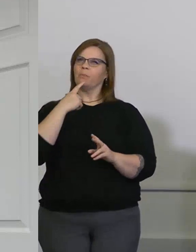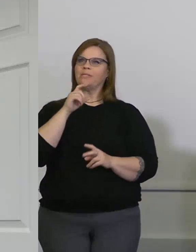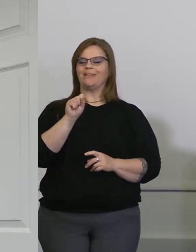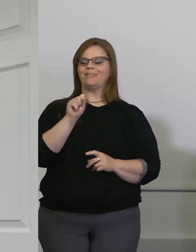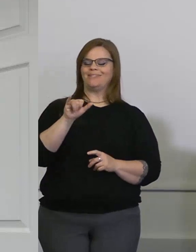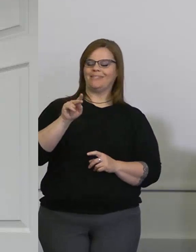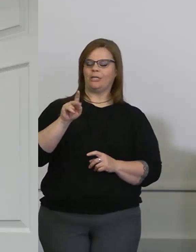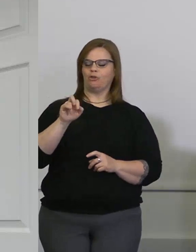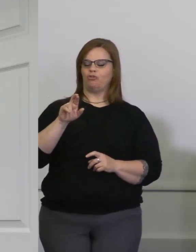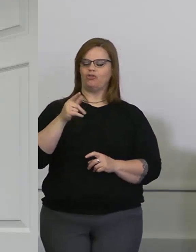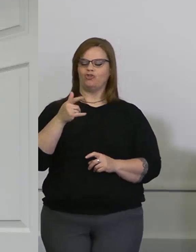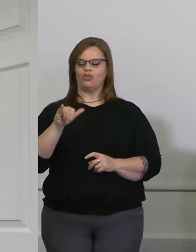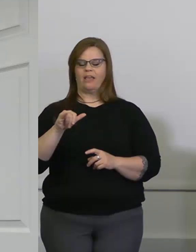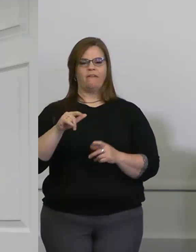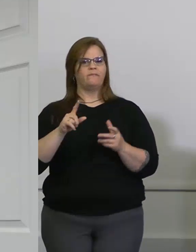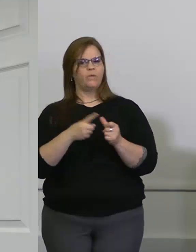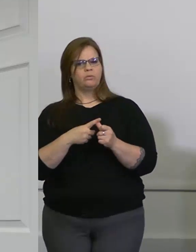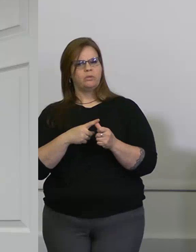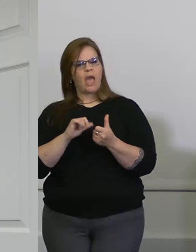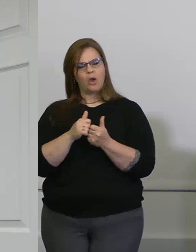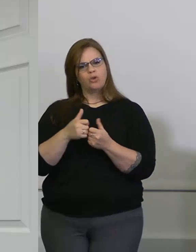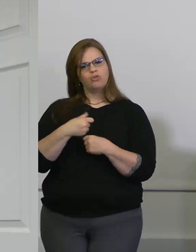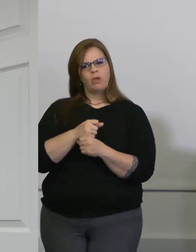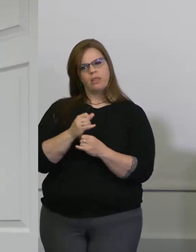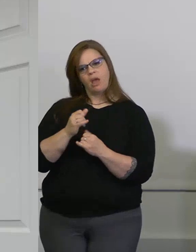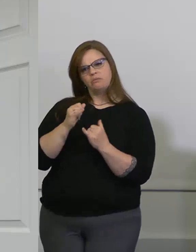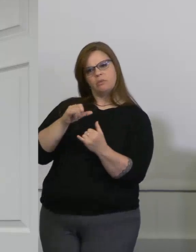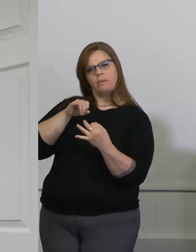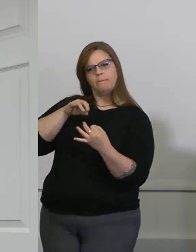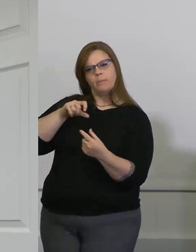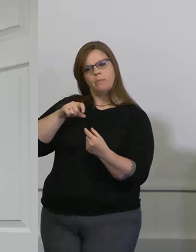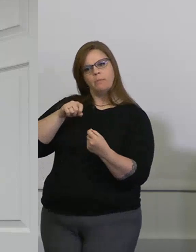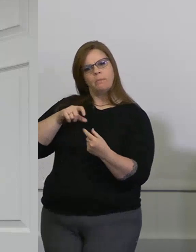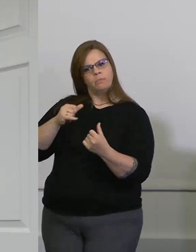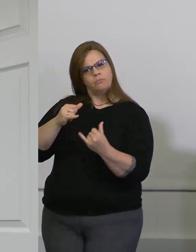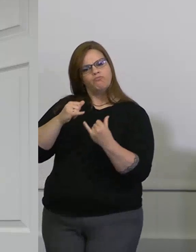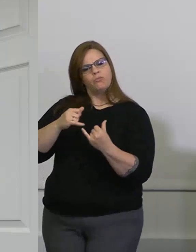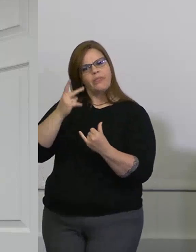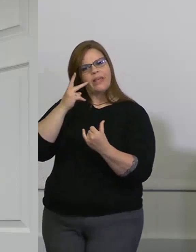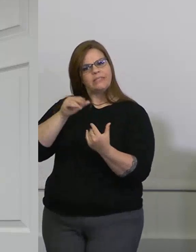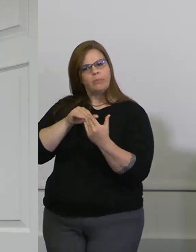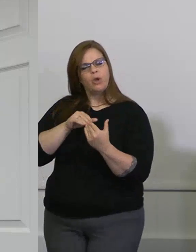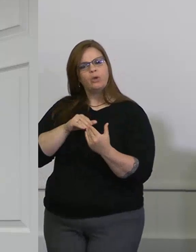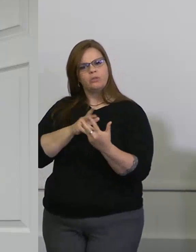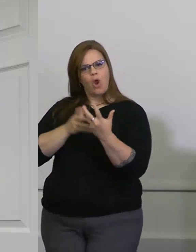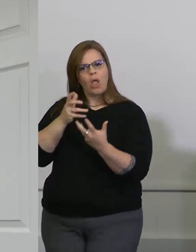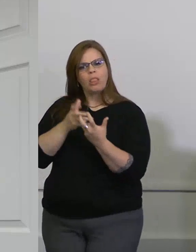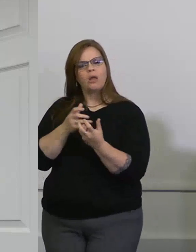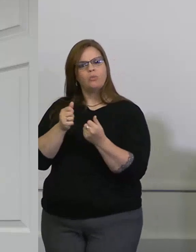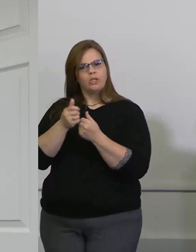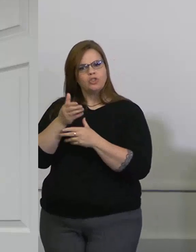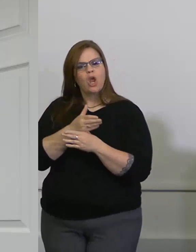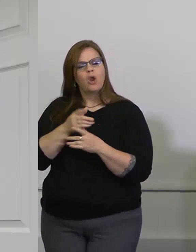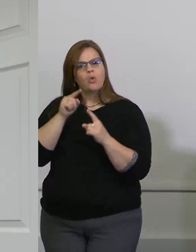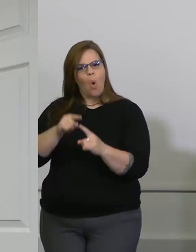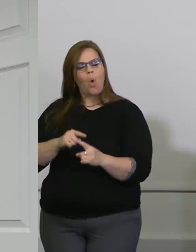like how do you create synergy with other people so that they like they see their peers, they they're aligned with shared goals. There's reasons to do this from a metrics perspective like lots